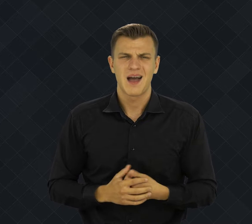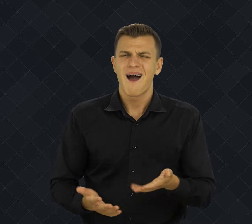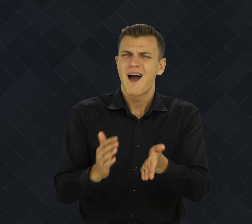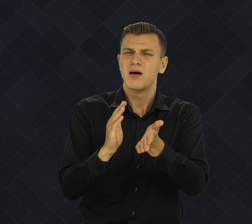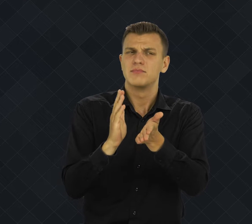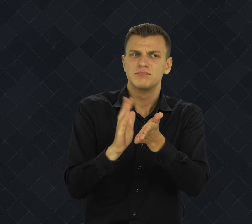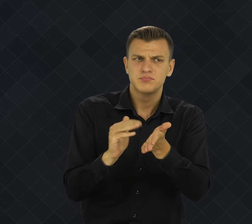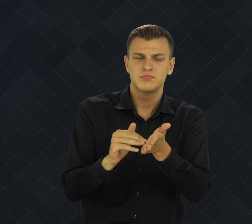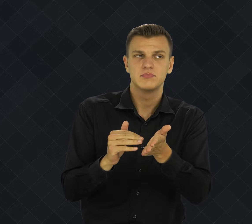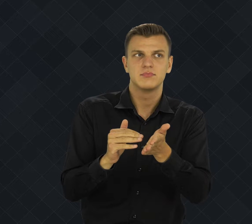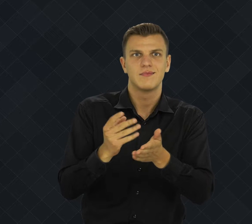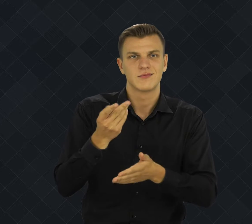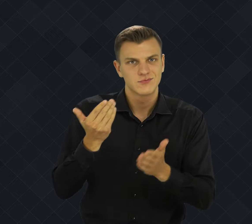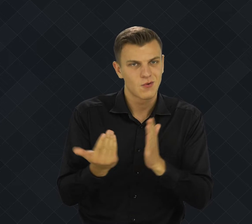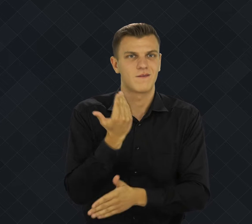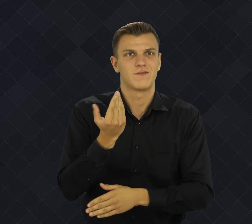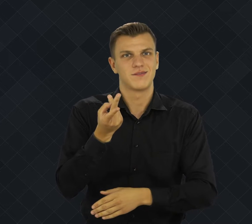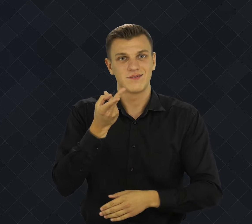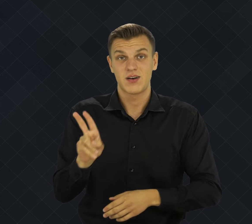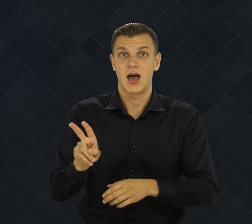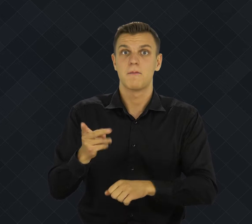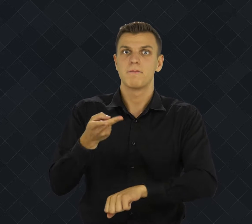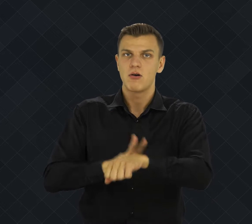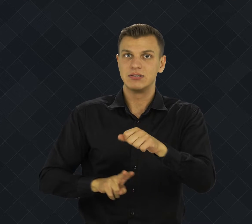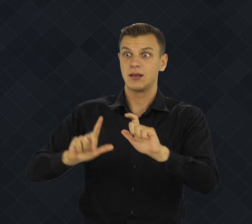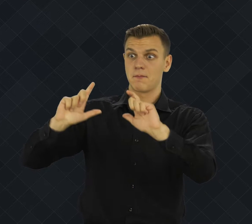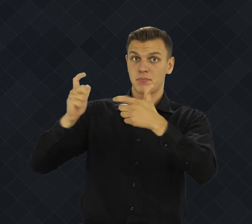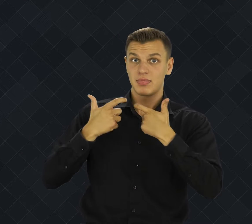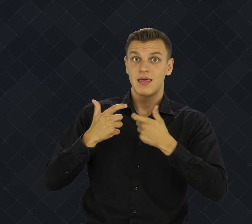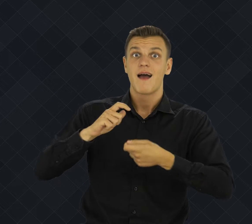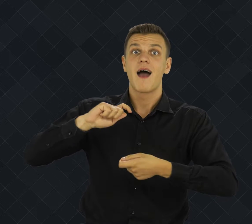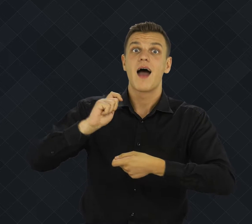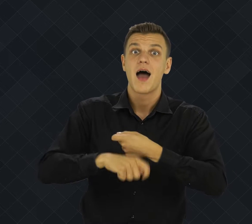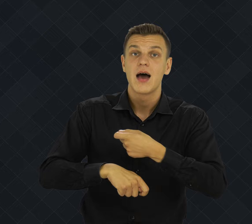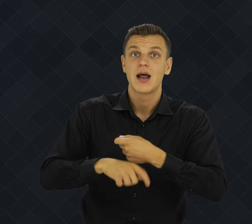If he is again stopped while driving,